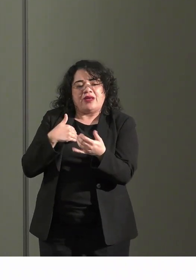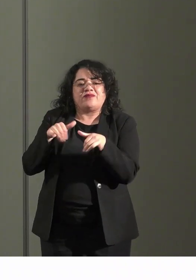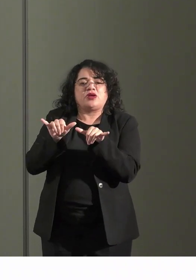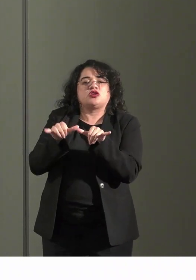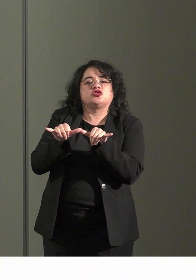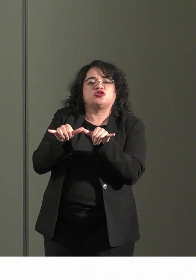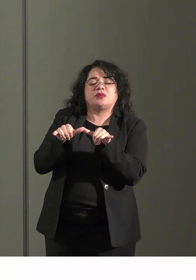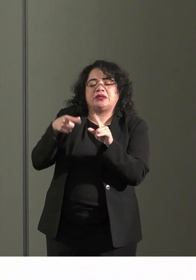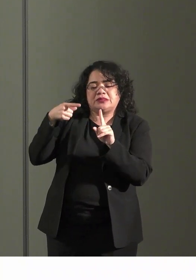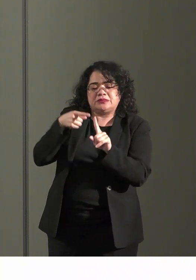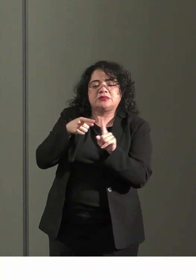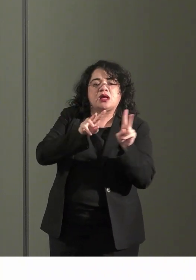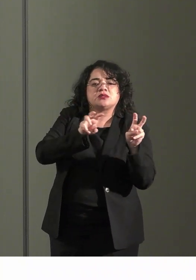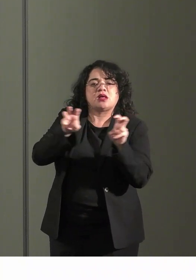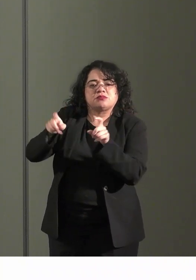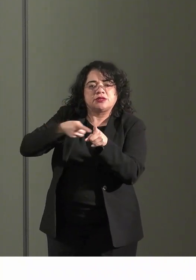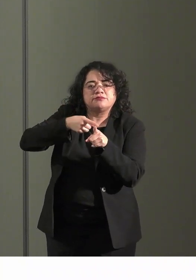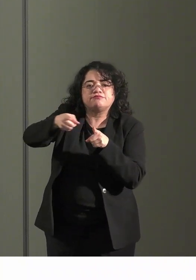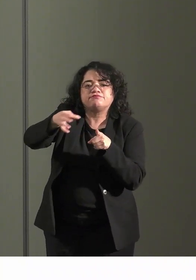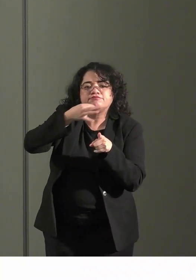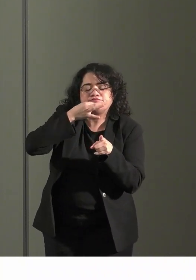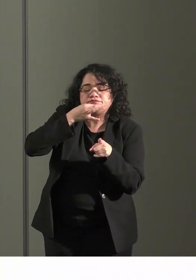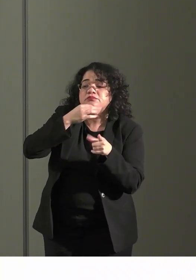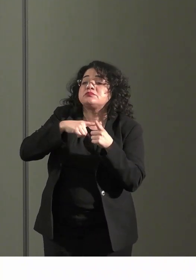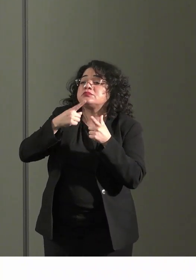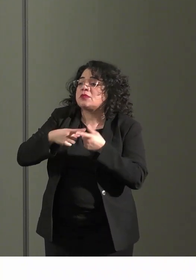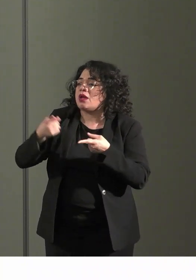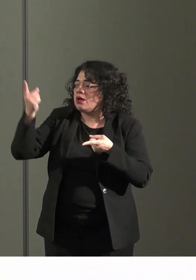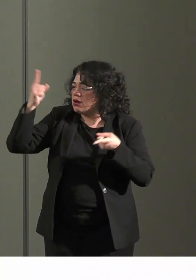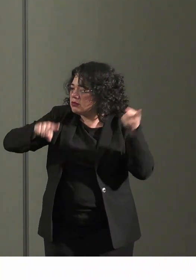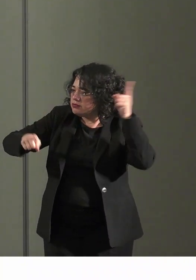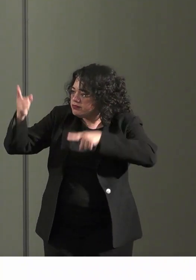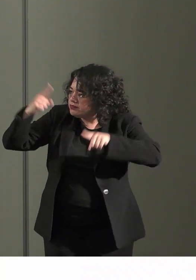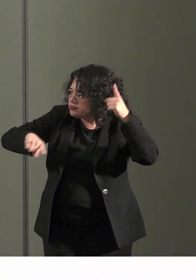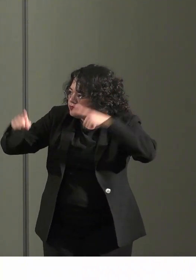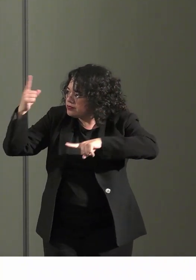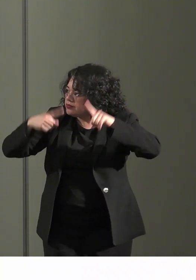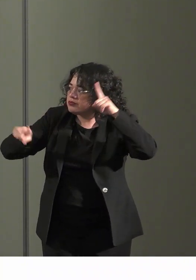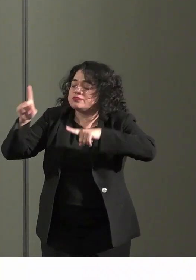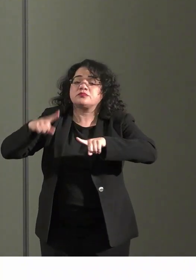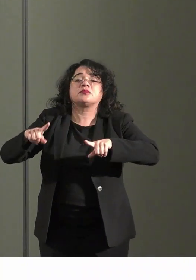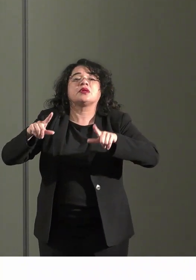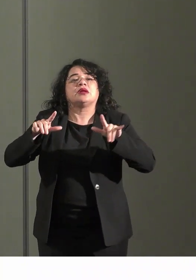And come up to compromise. That is equal to the standard regulation is